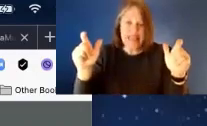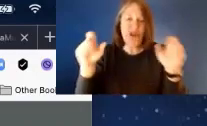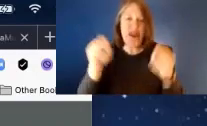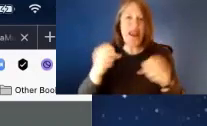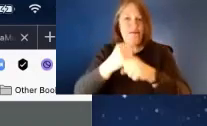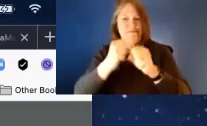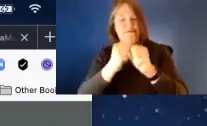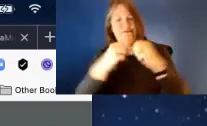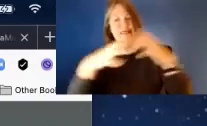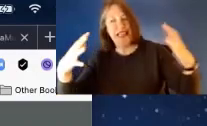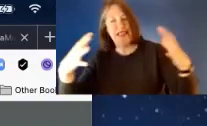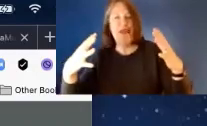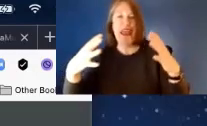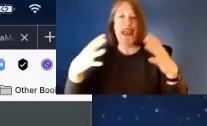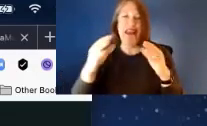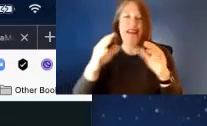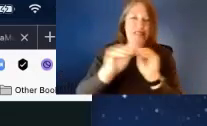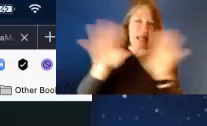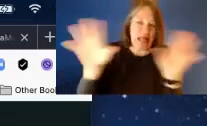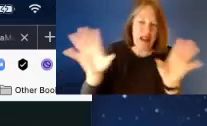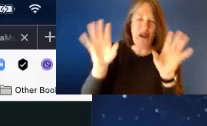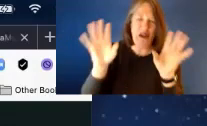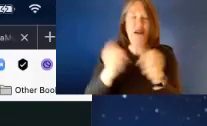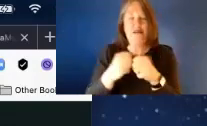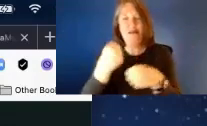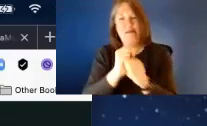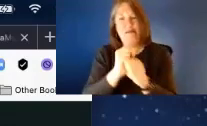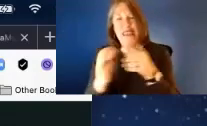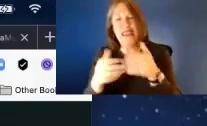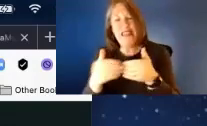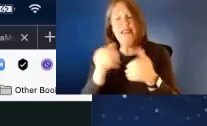explore that. 06:44:47 Images, of course can be photographs,